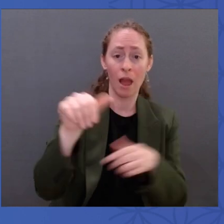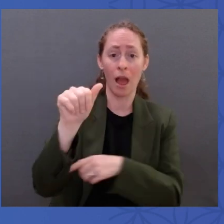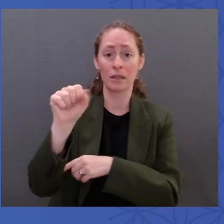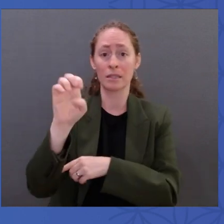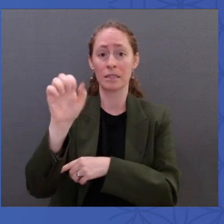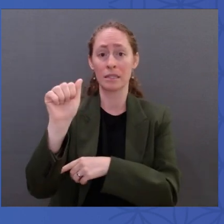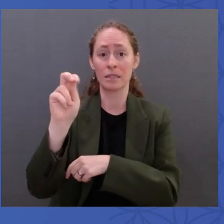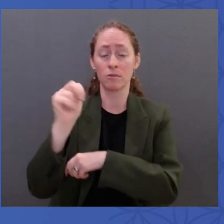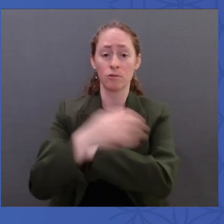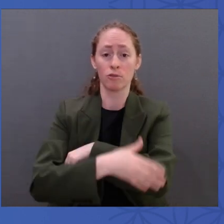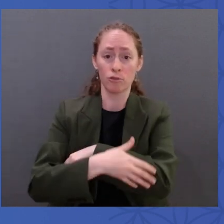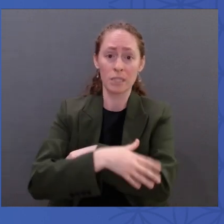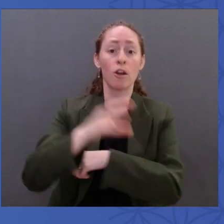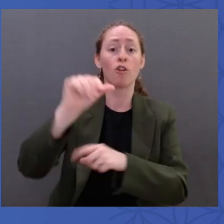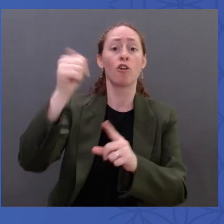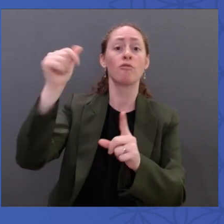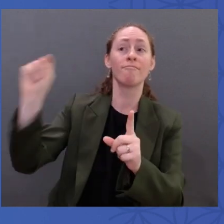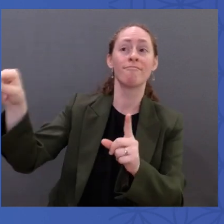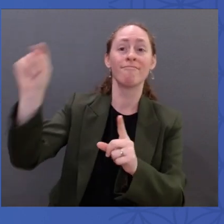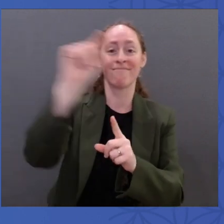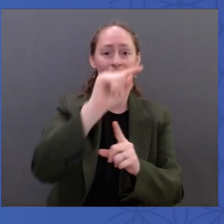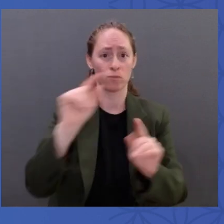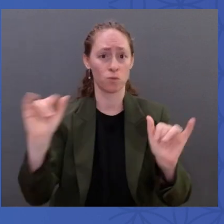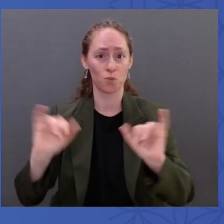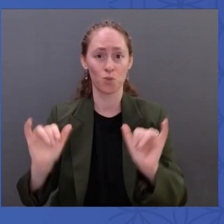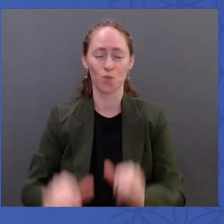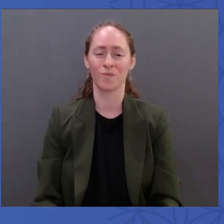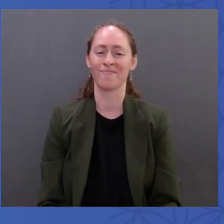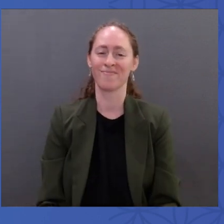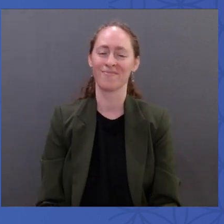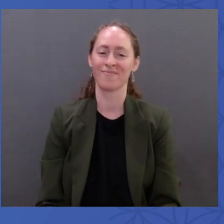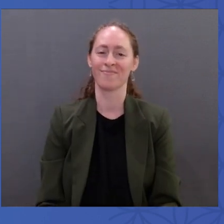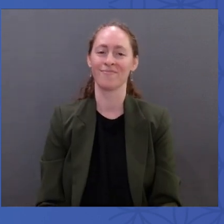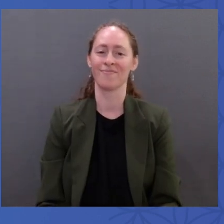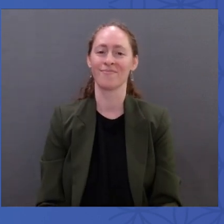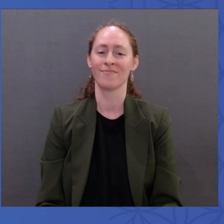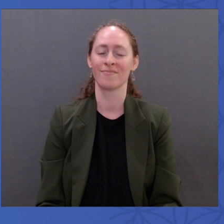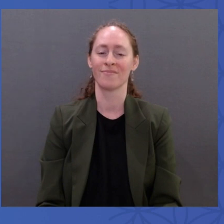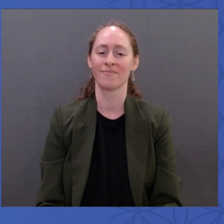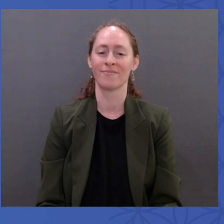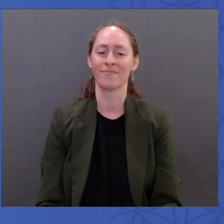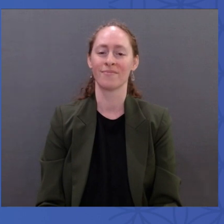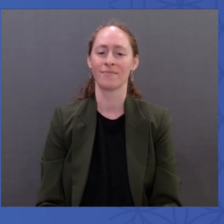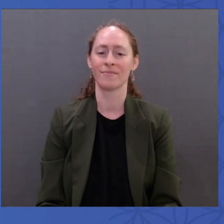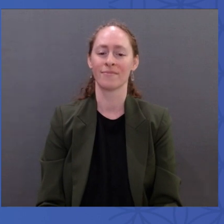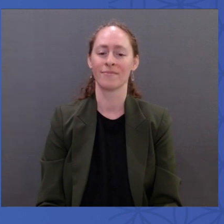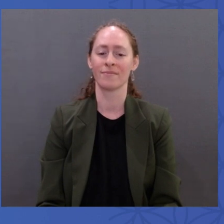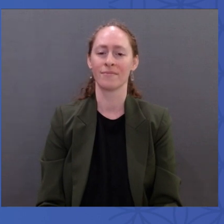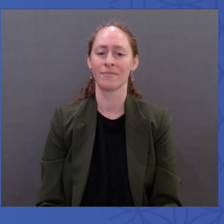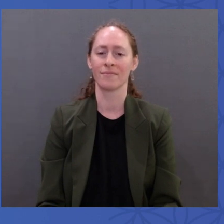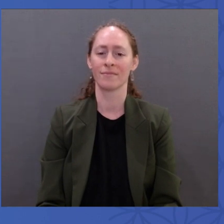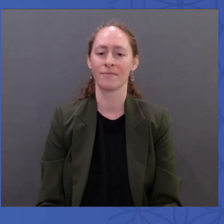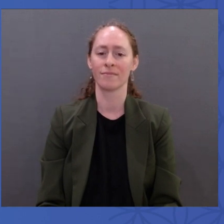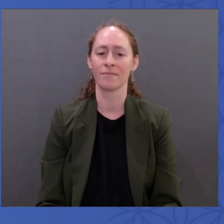to help create a new framework in order for IPEF